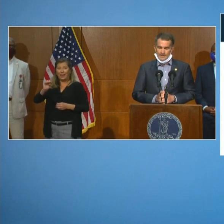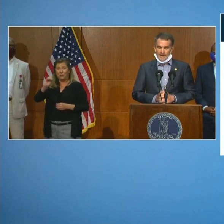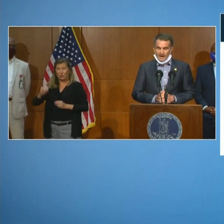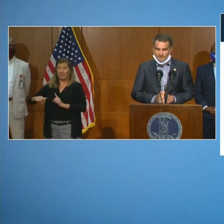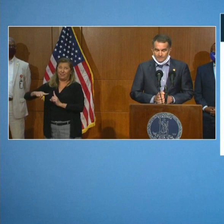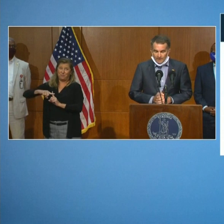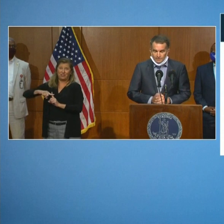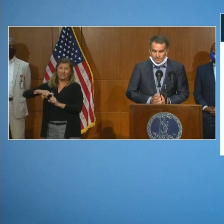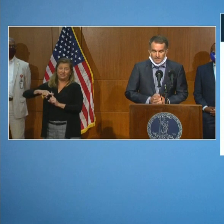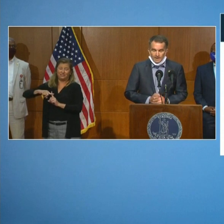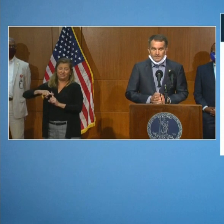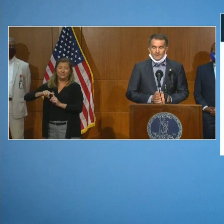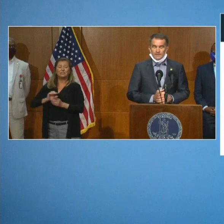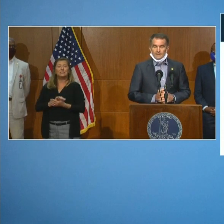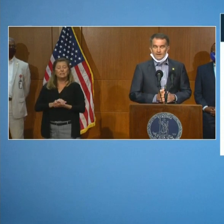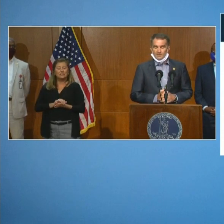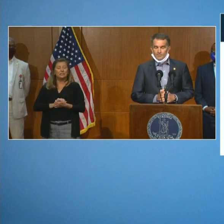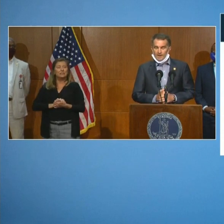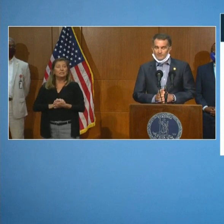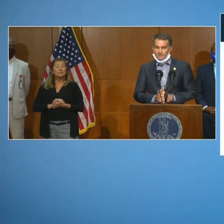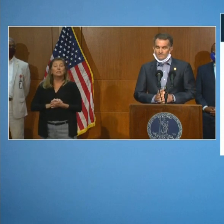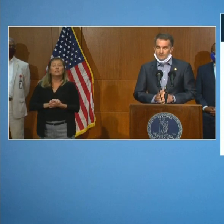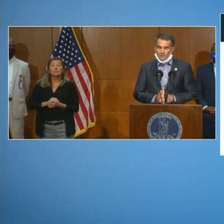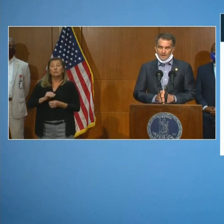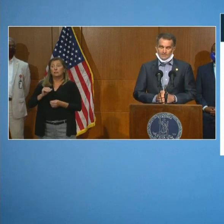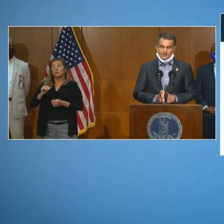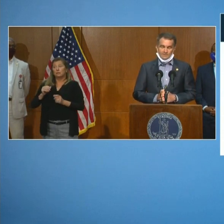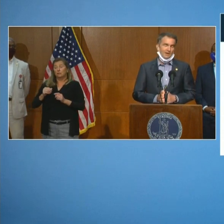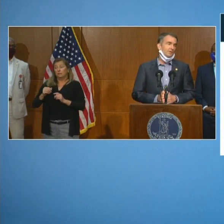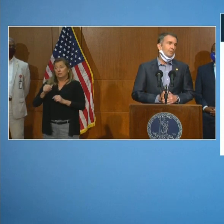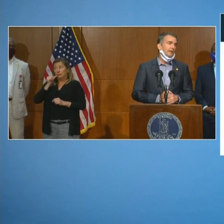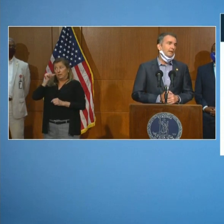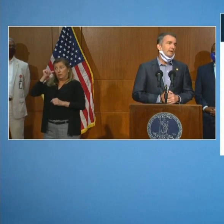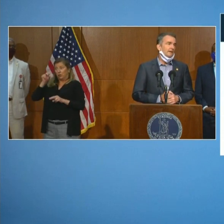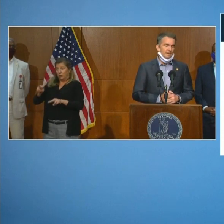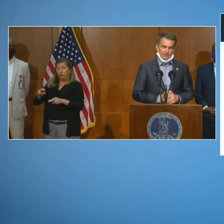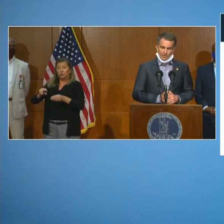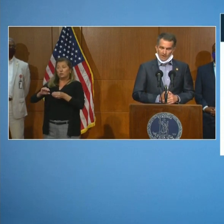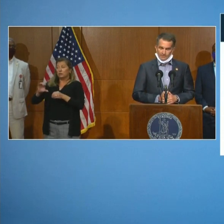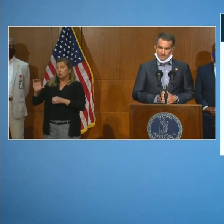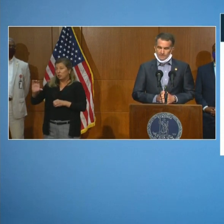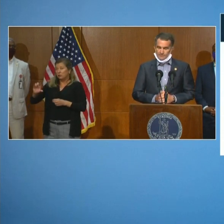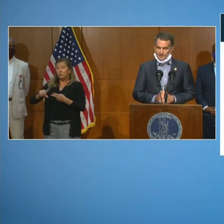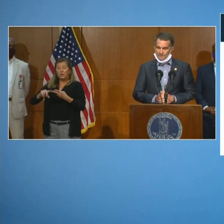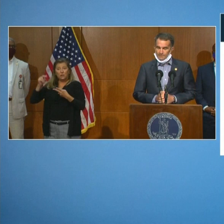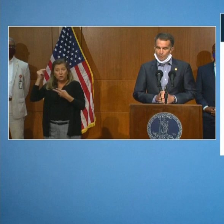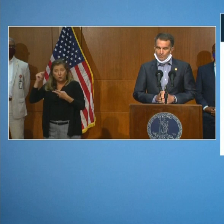AND THE PENINSULA OVERALL THE RATE IS TEN POINT 8% POSITIVE.